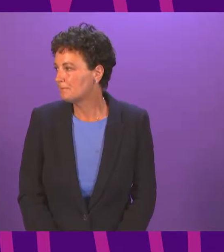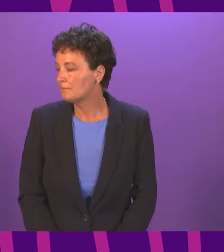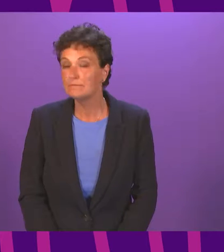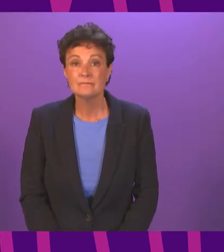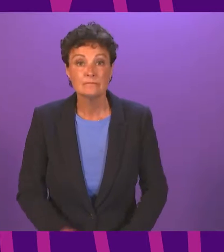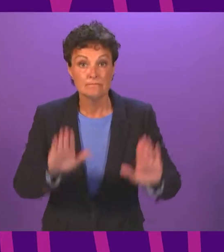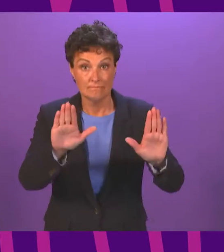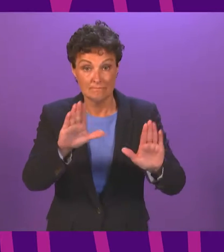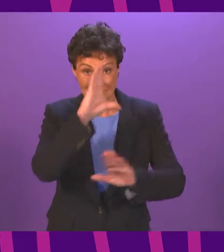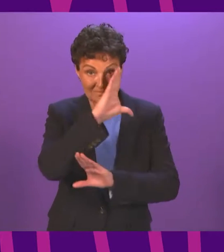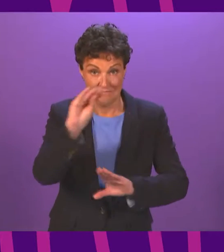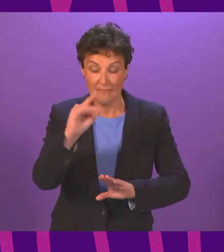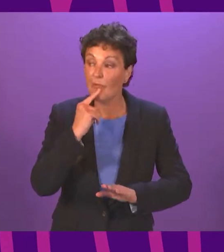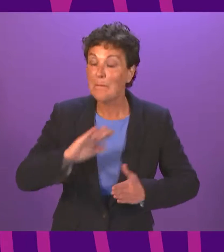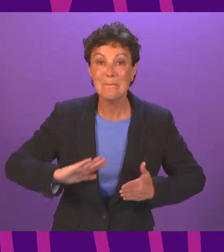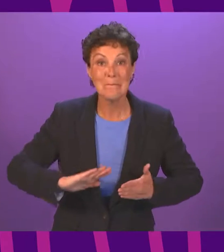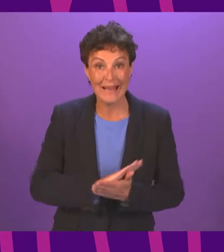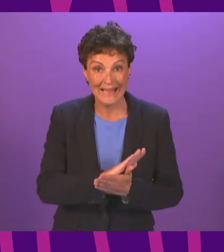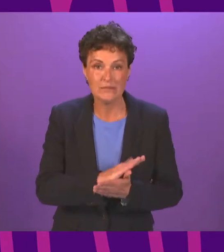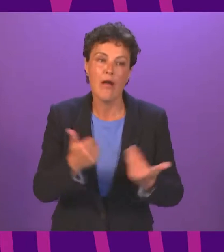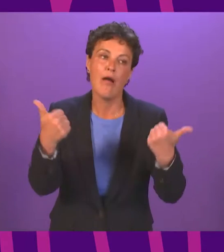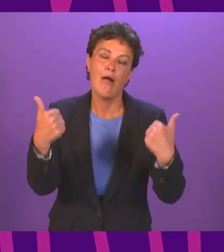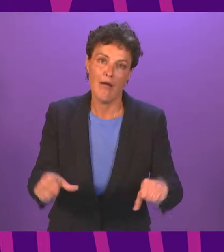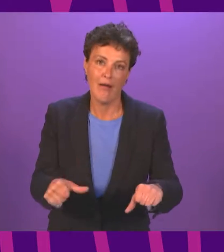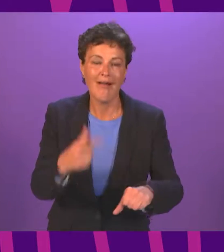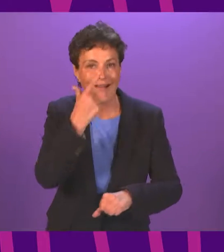I am pleased to report that colleagues can now hear sound on BlueJeans, but due to that